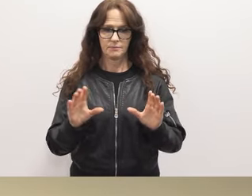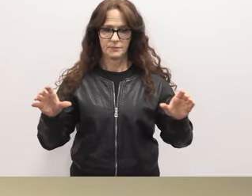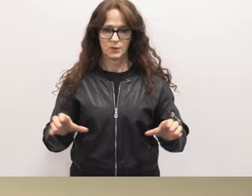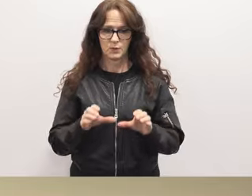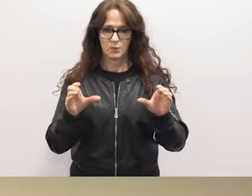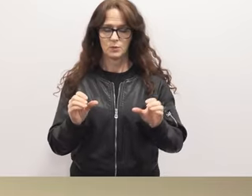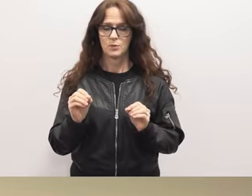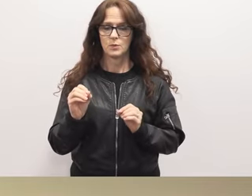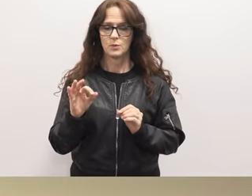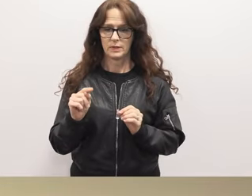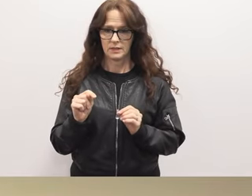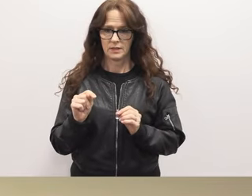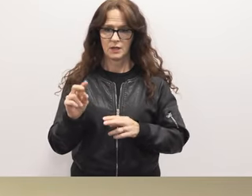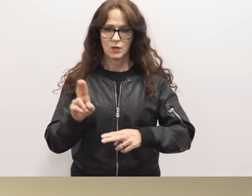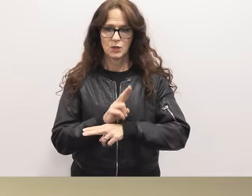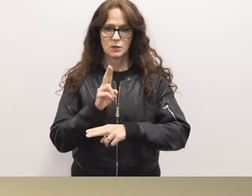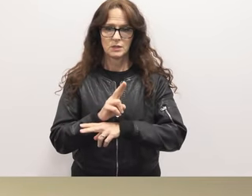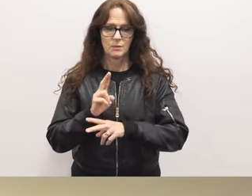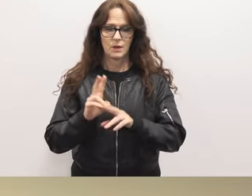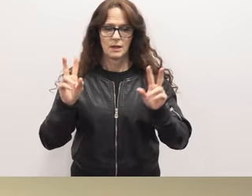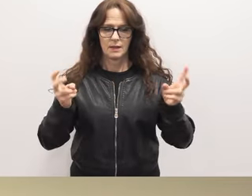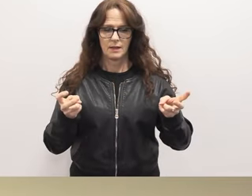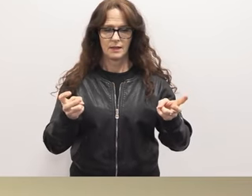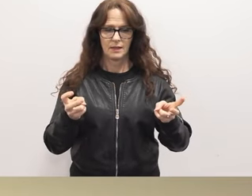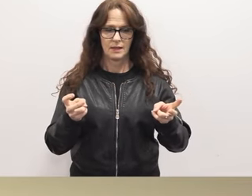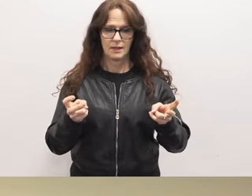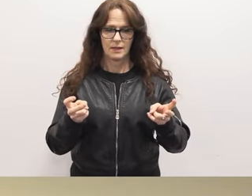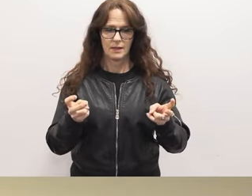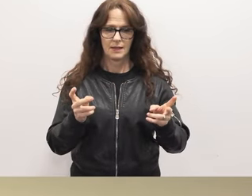is using what I refer to as keep, delete, modify.